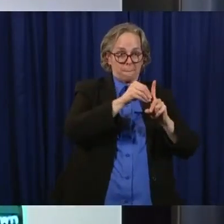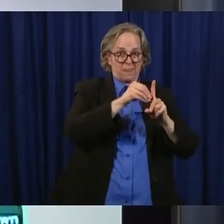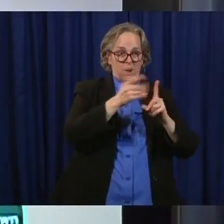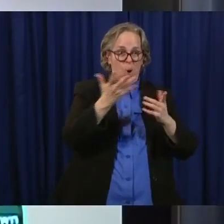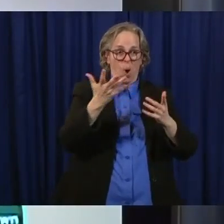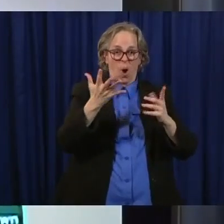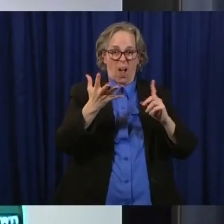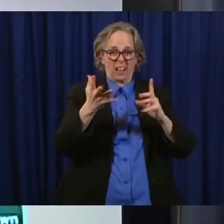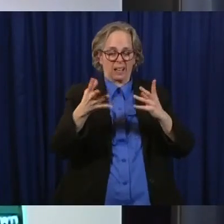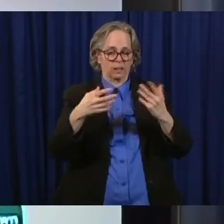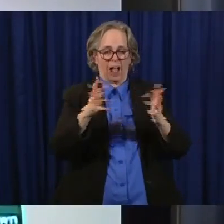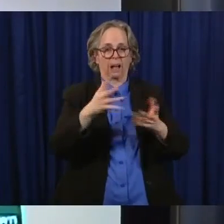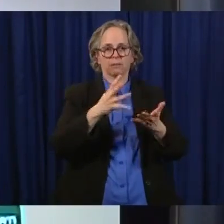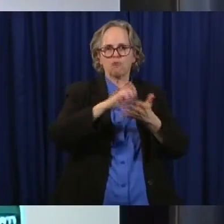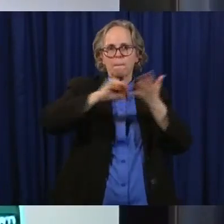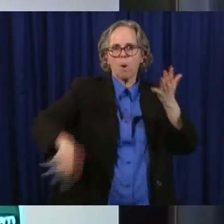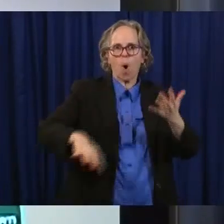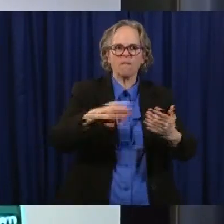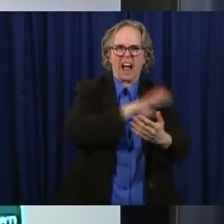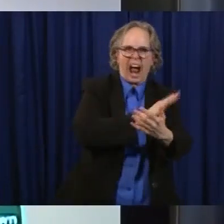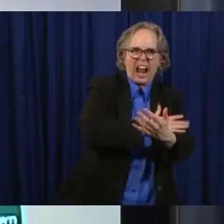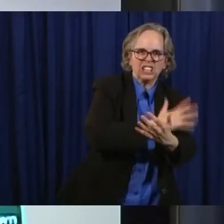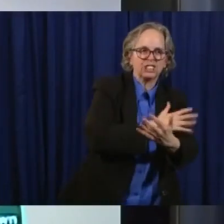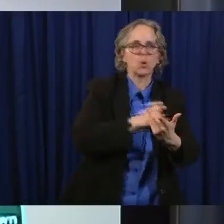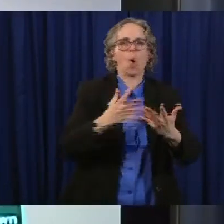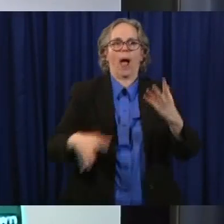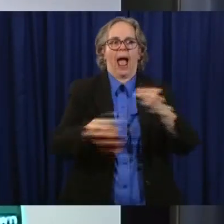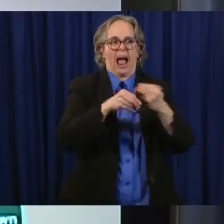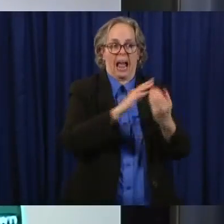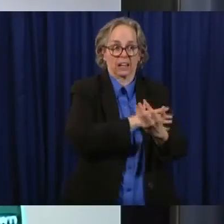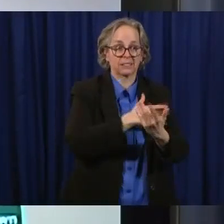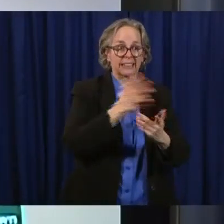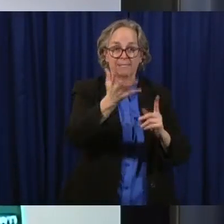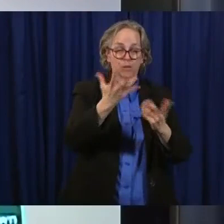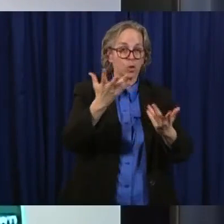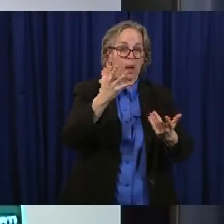BASICALLY, THE SIMPLEST WAY OF THINKING OF IT IS YOU TAKE AIR